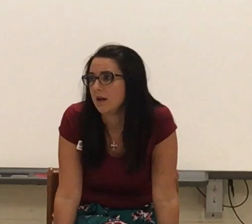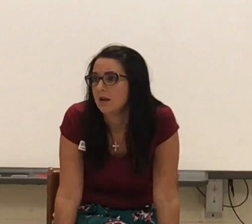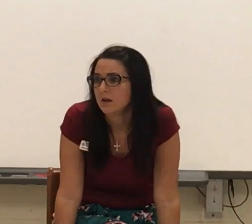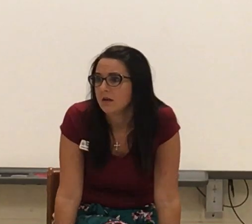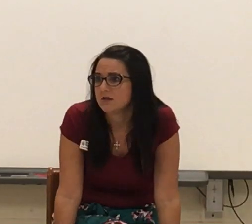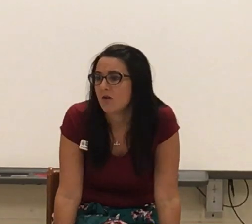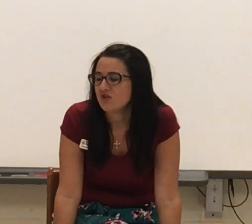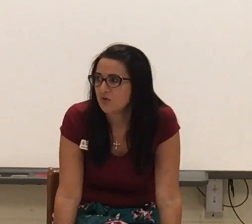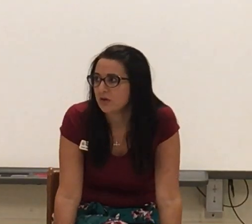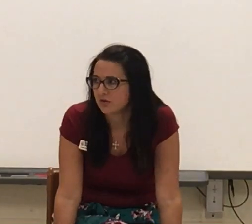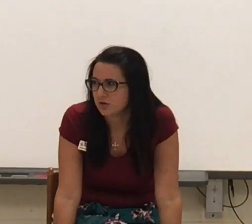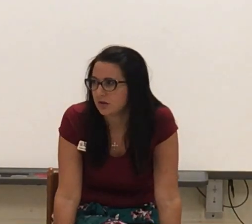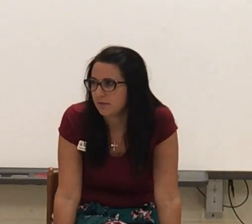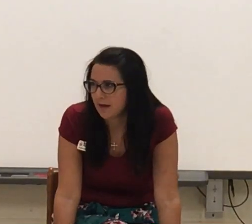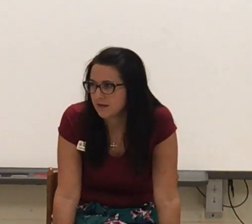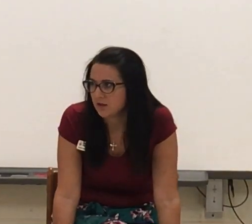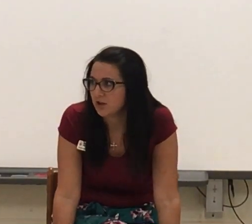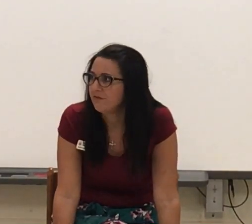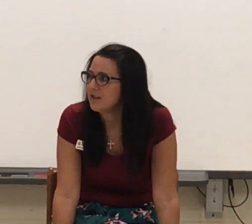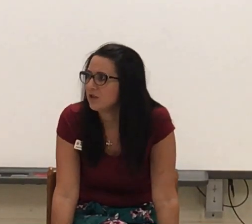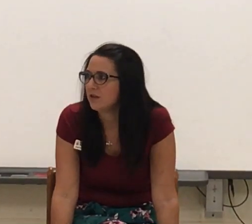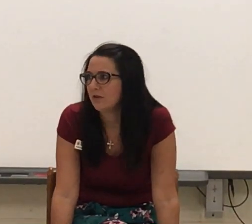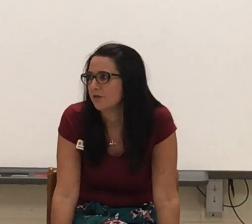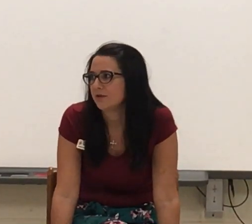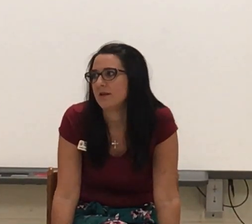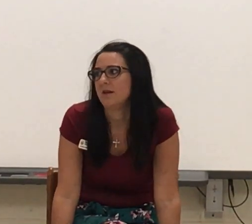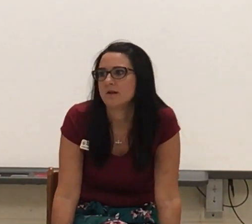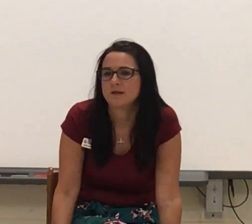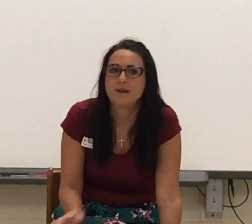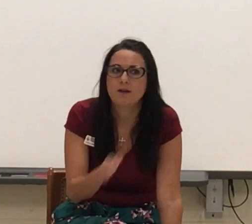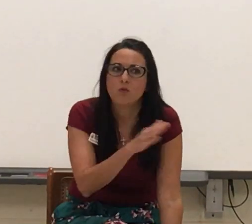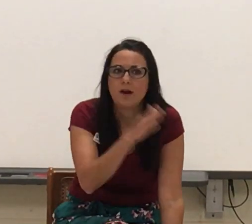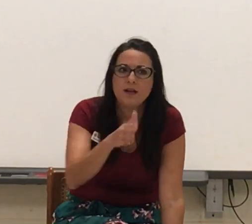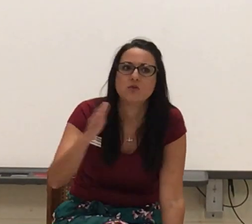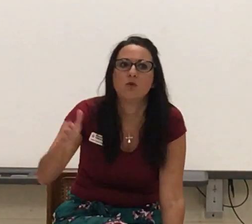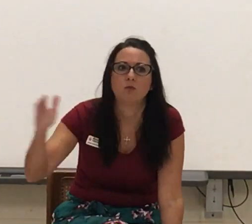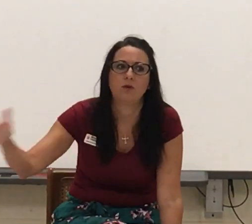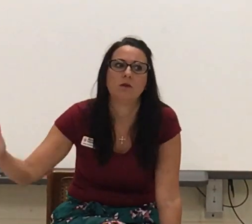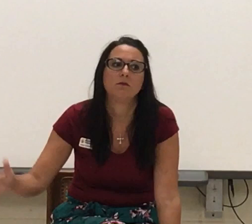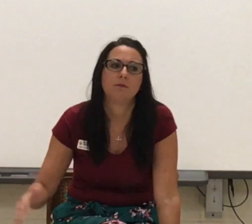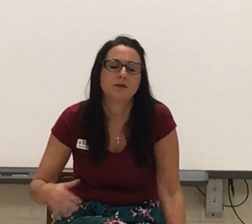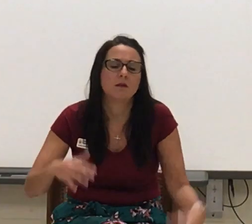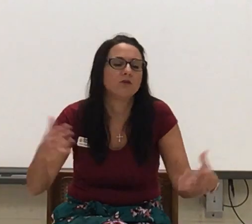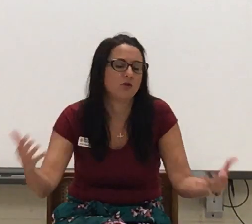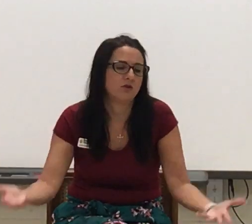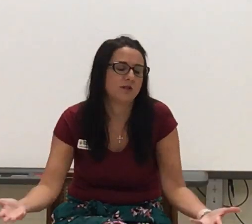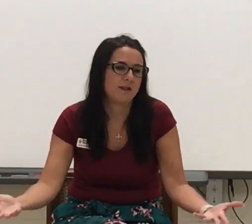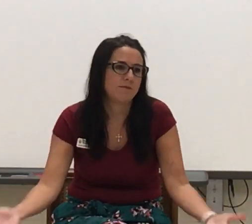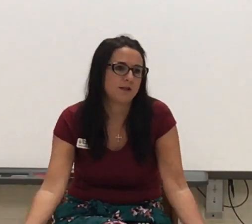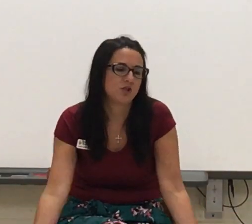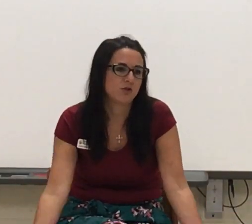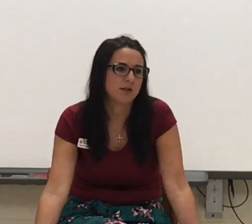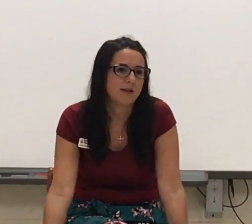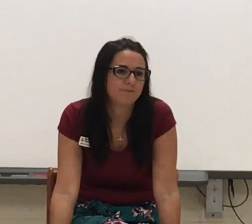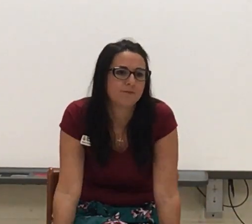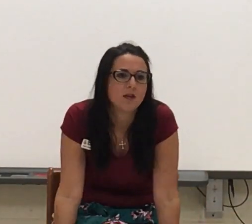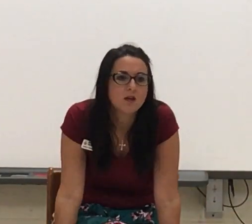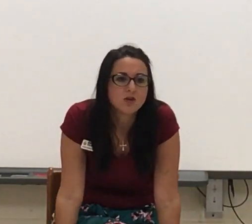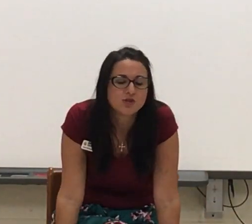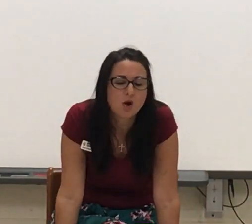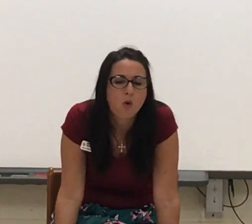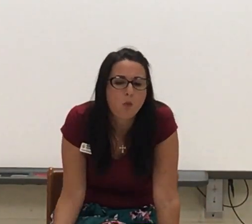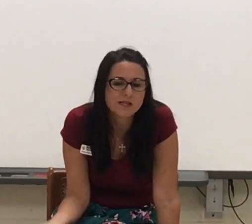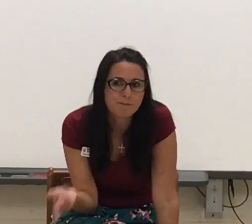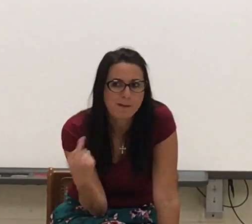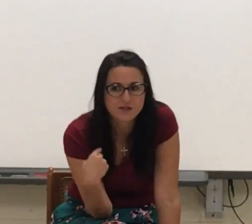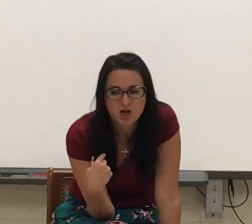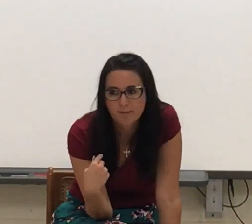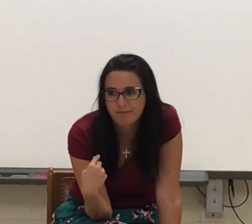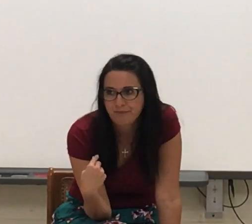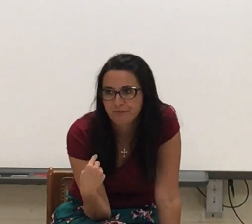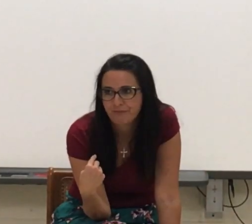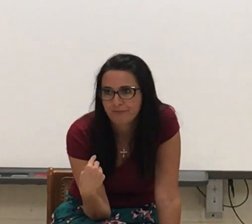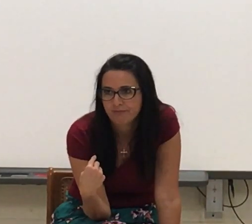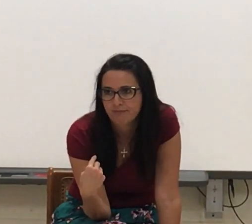what each one means, but as long as you understand the message. So what's my job? Somebody? Right,